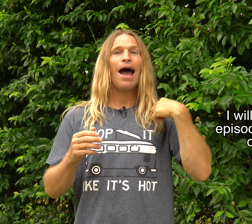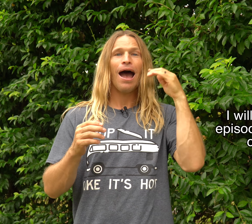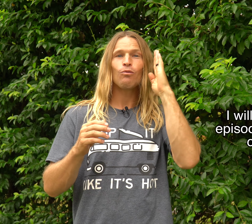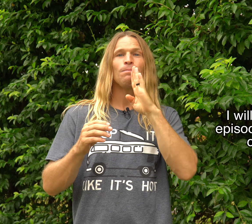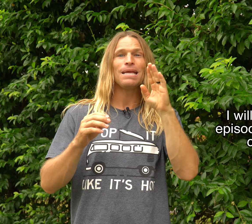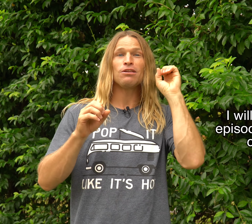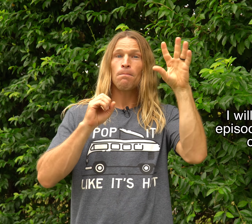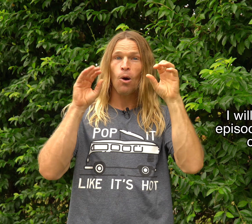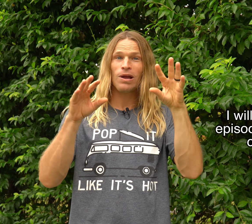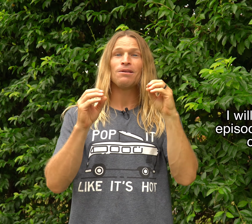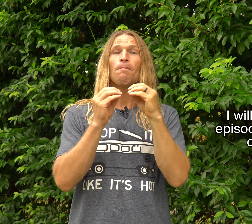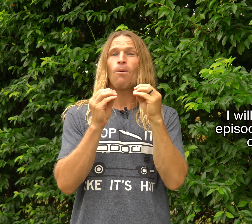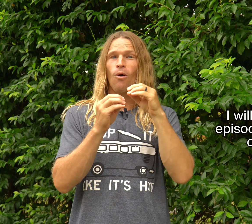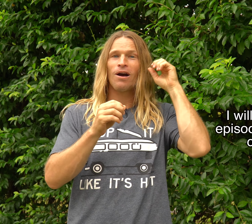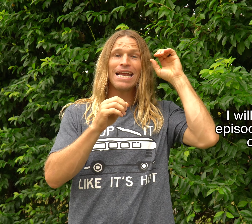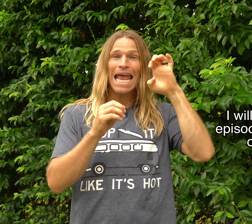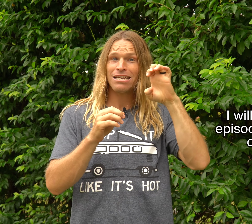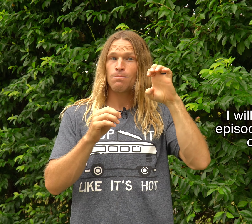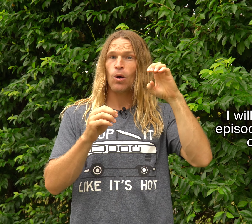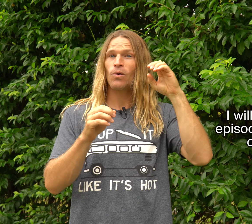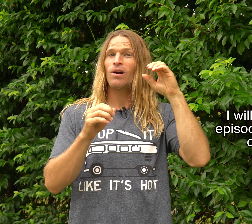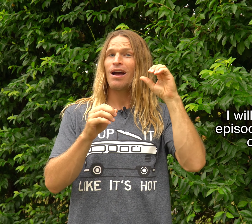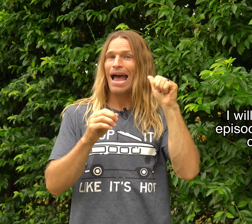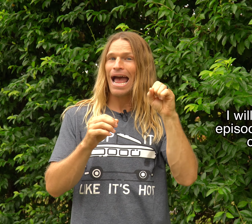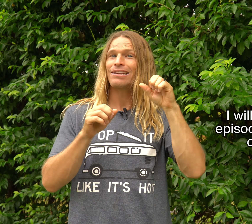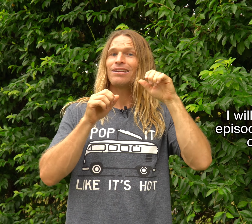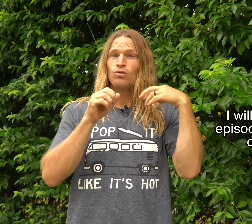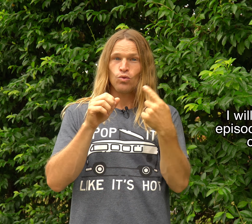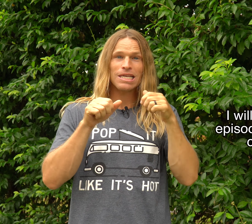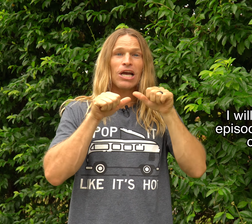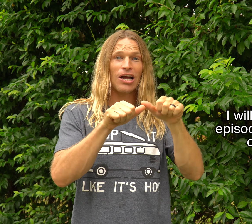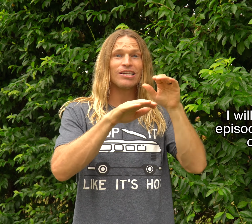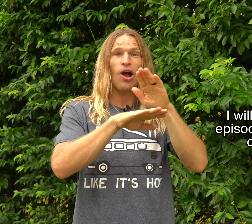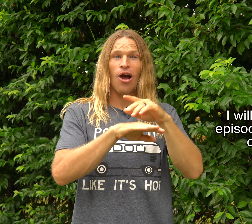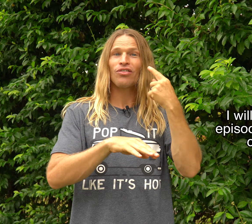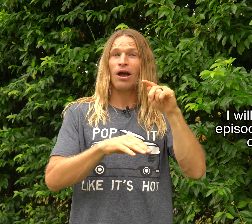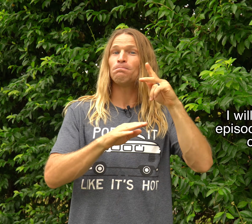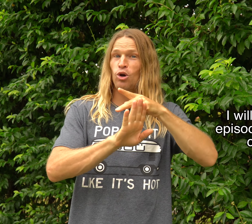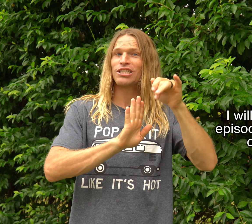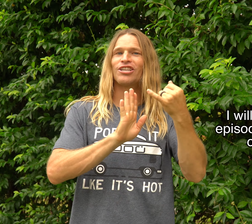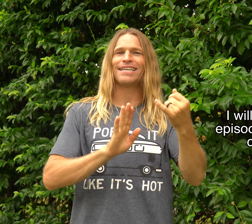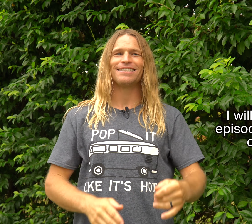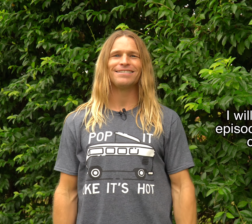I will be posting more episodes as we continue on the project!